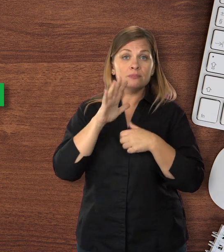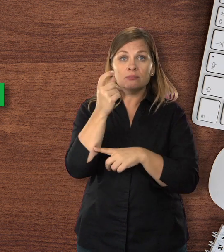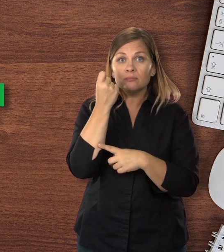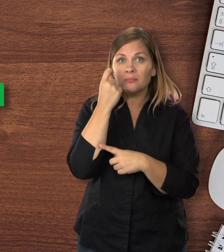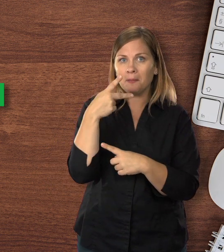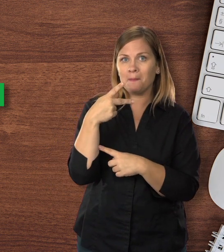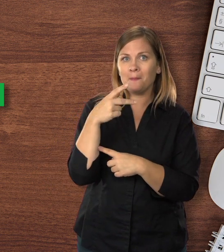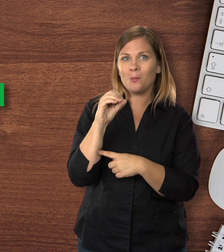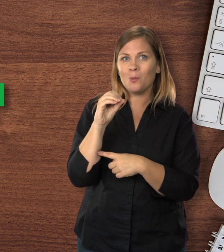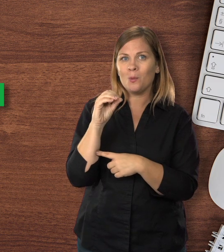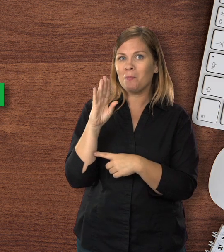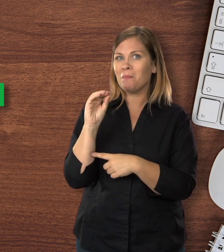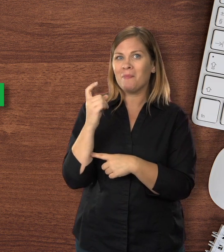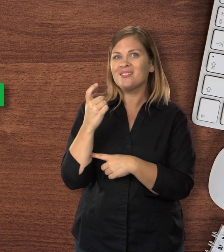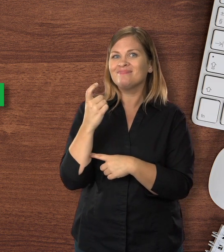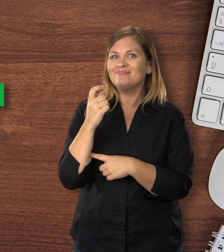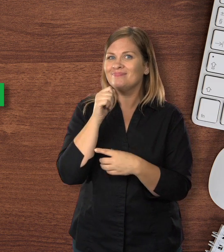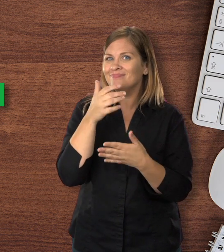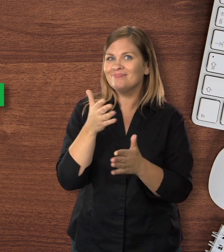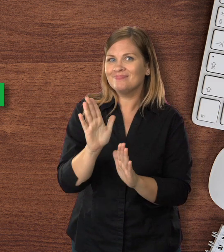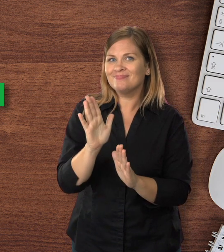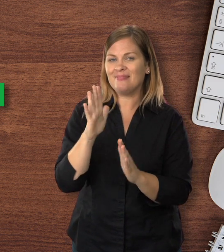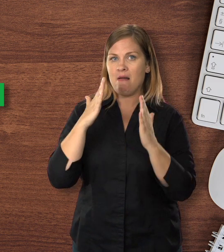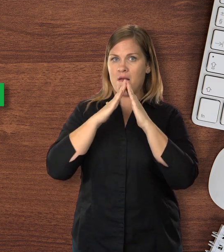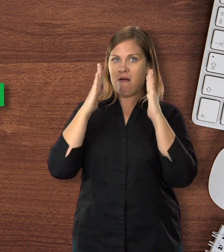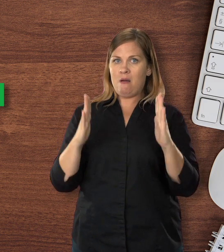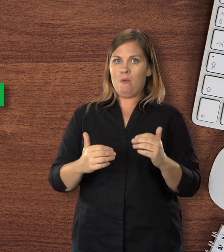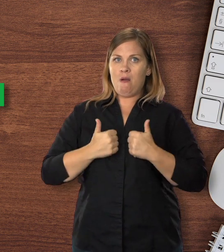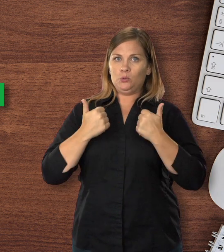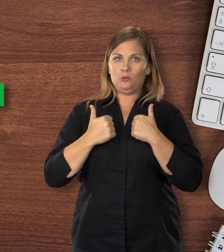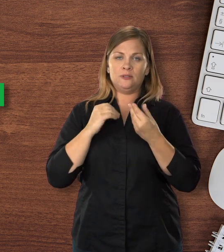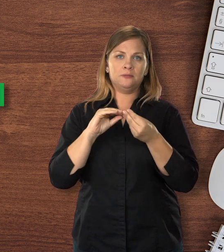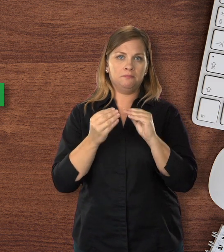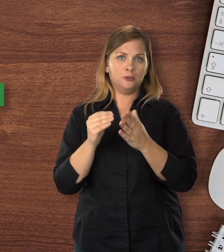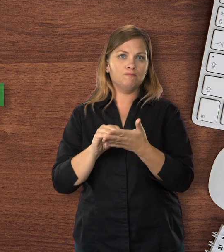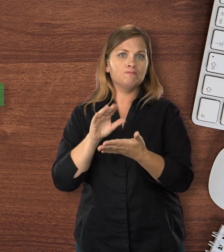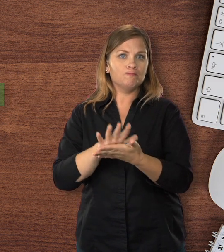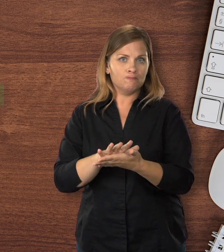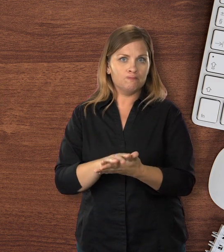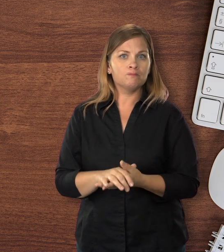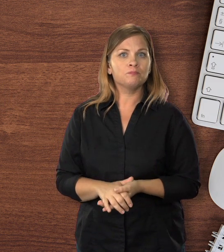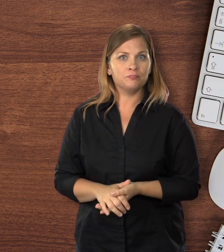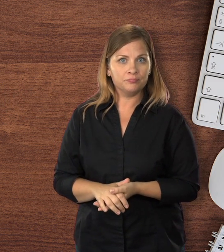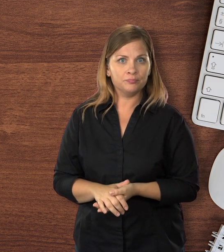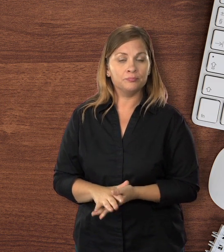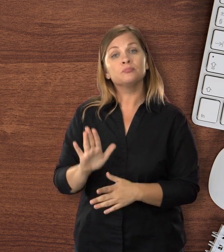even if they live at the same address as you. PO Boxes are not allowed on this line.